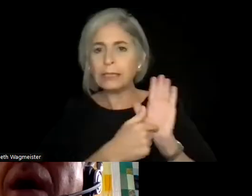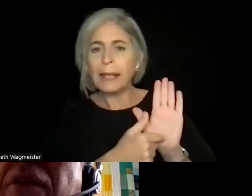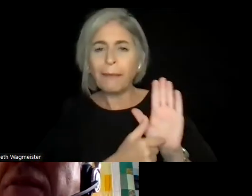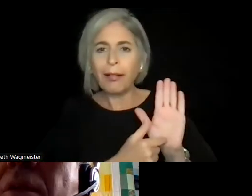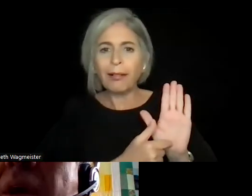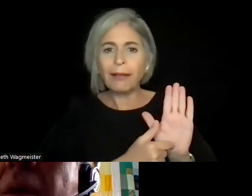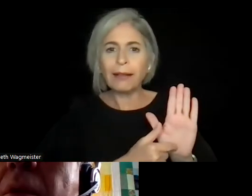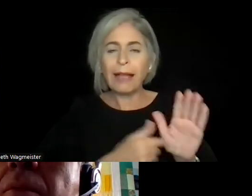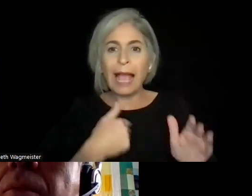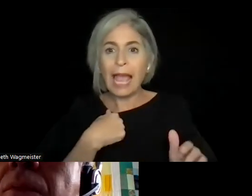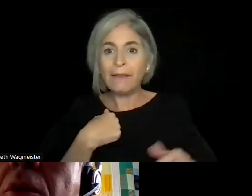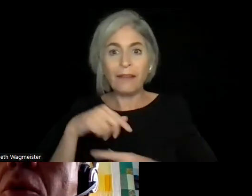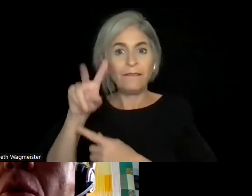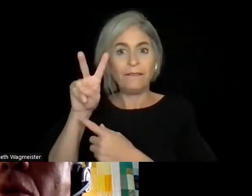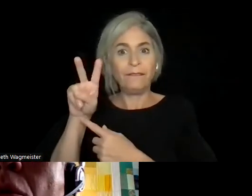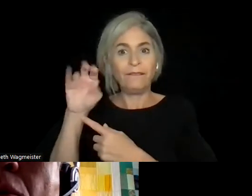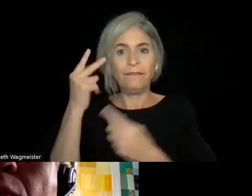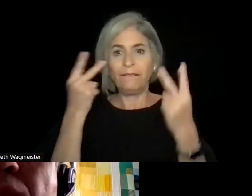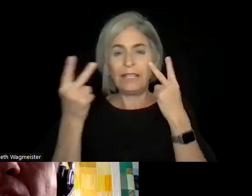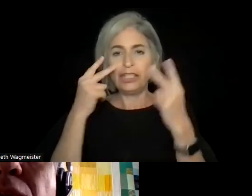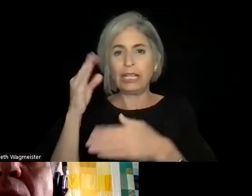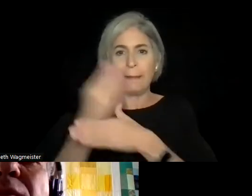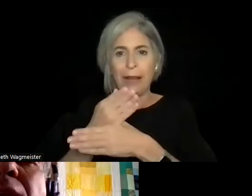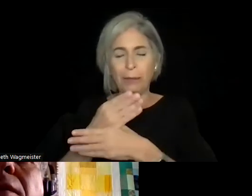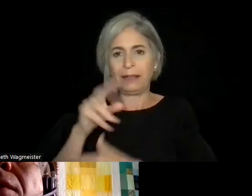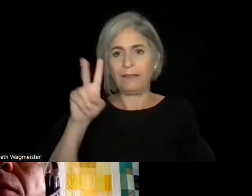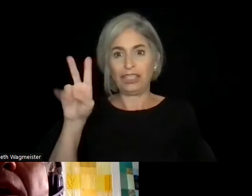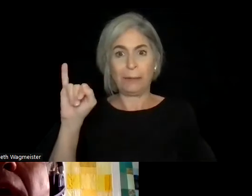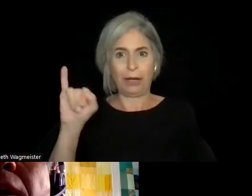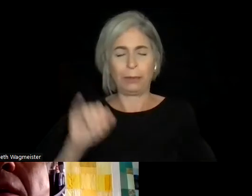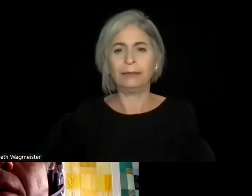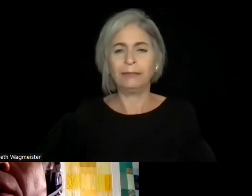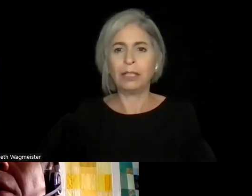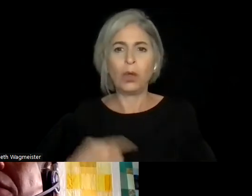describing highly visual information to me,